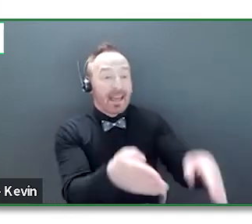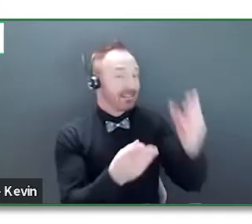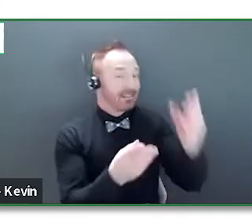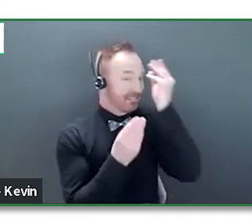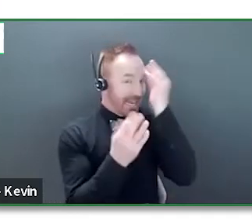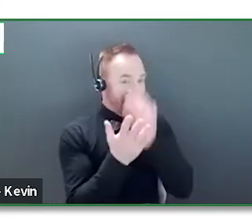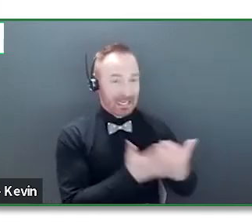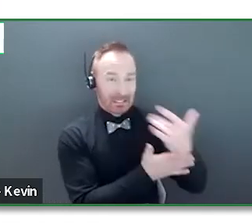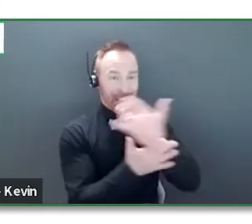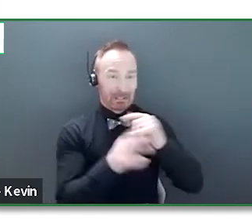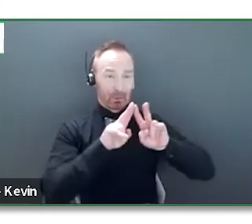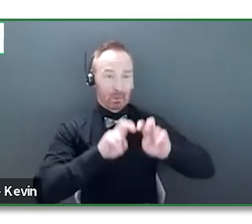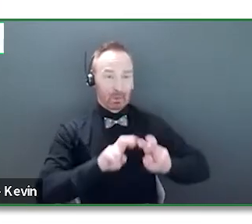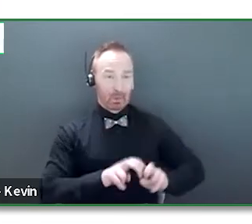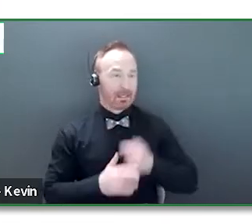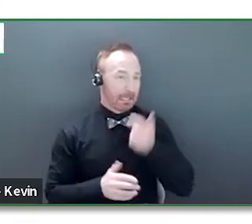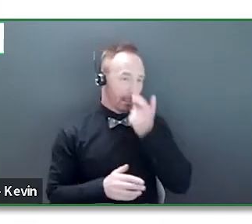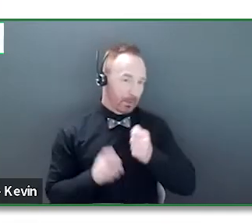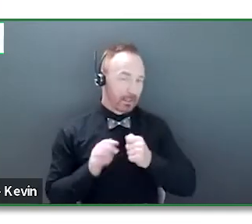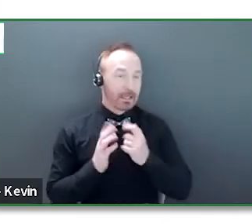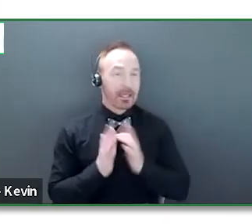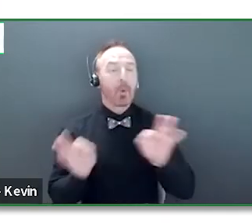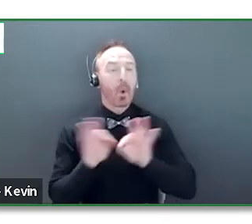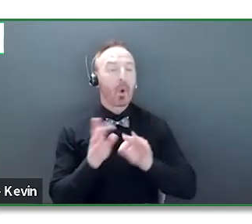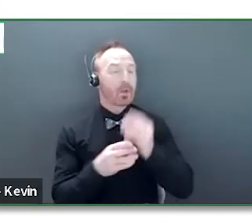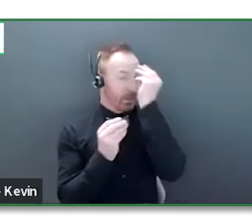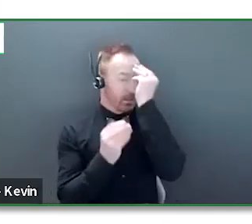those pieces of information that we share with visitors.